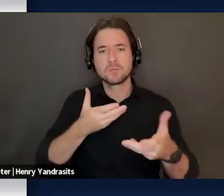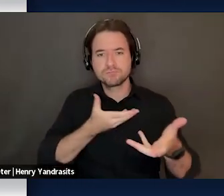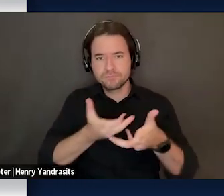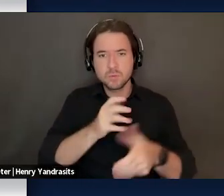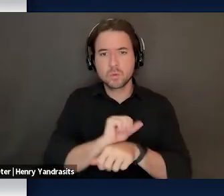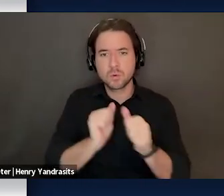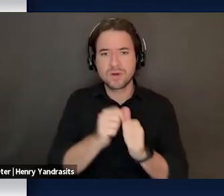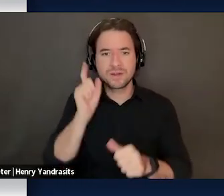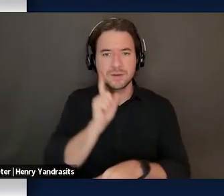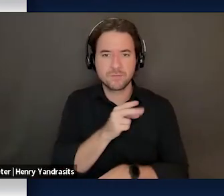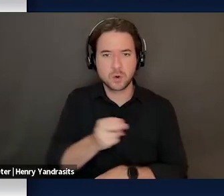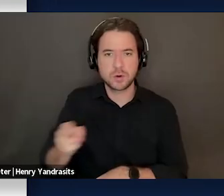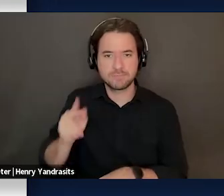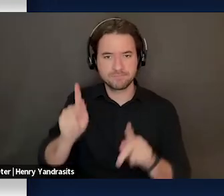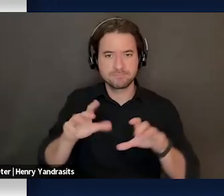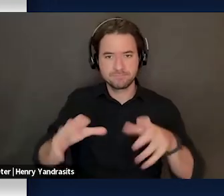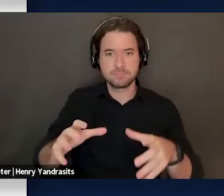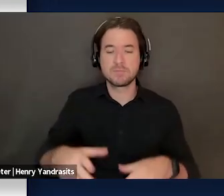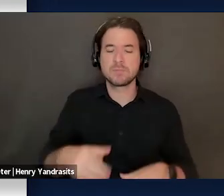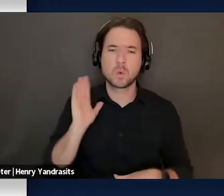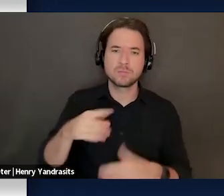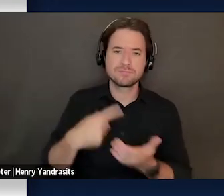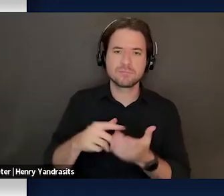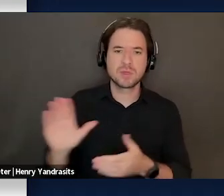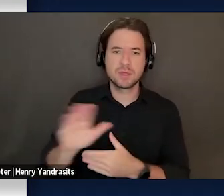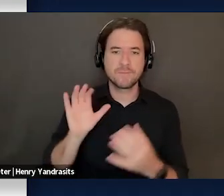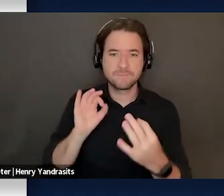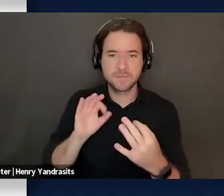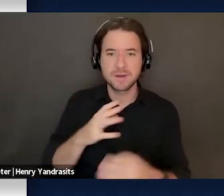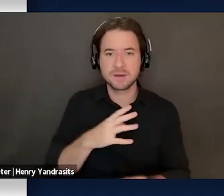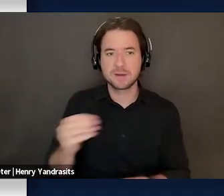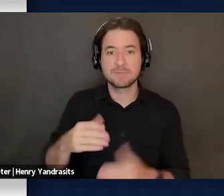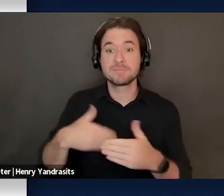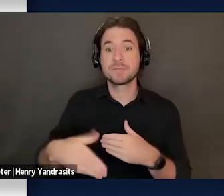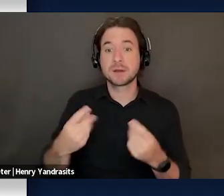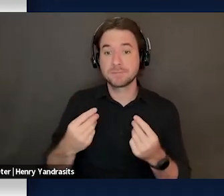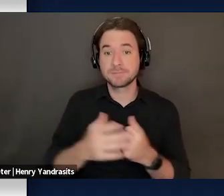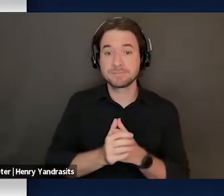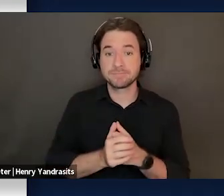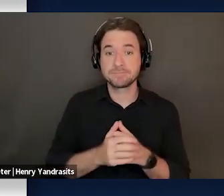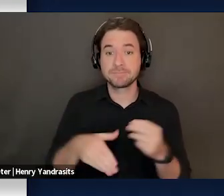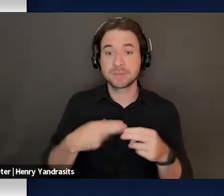And then, uh, we're gonna just, uh, talk a little bit about their feedback, and talk about next steps.